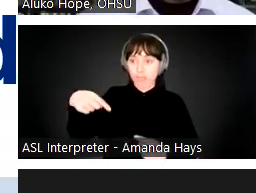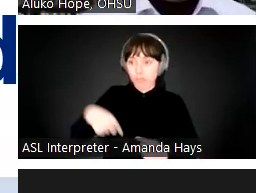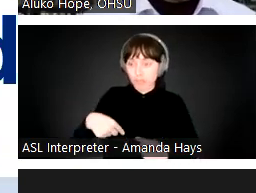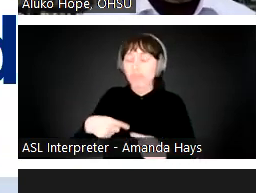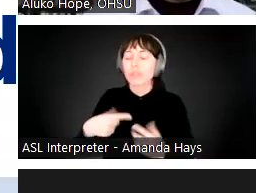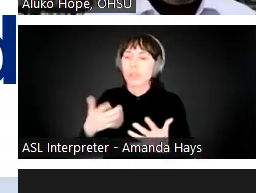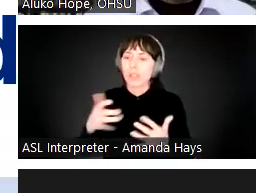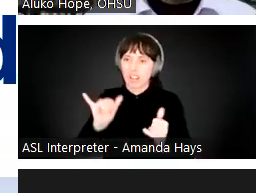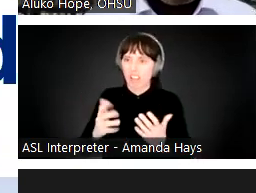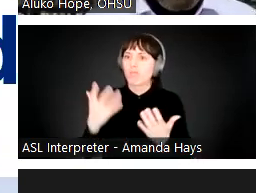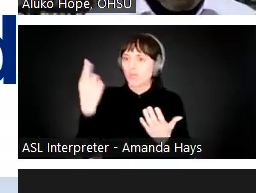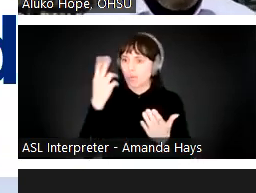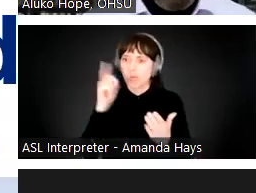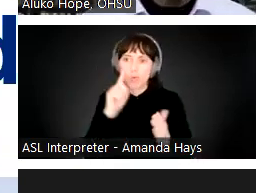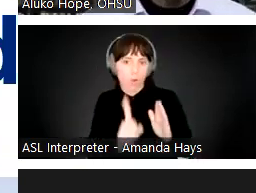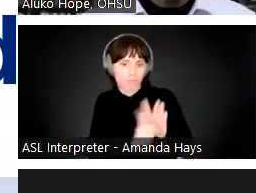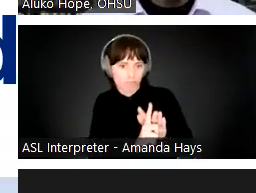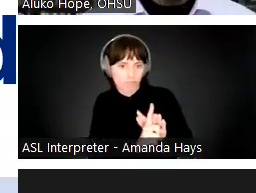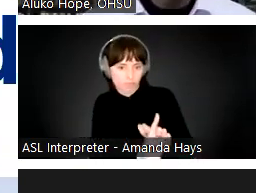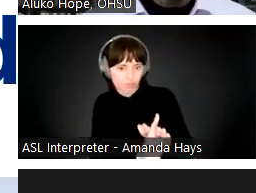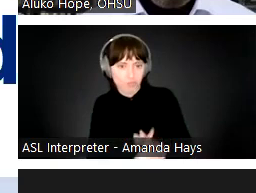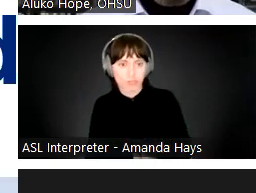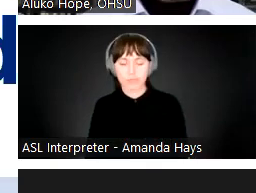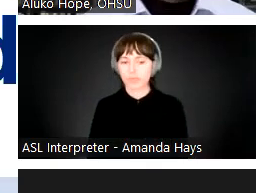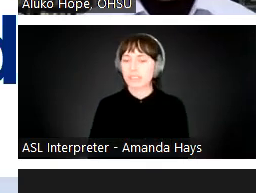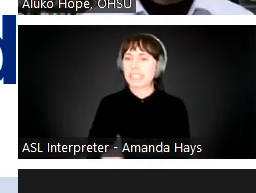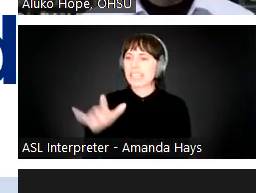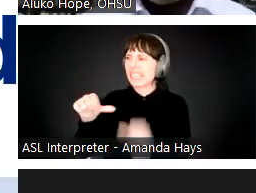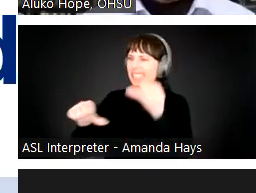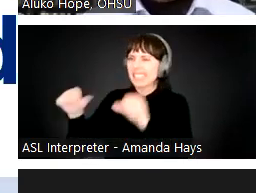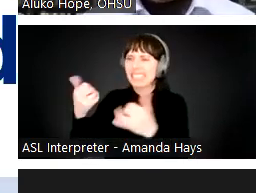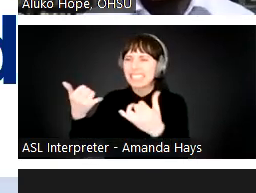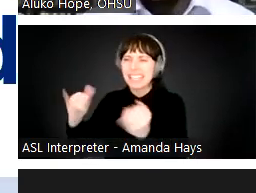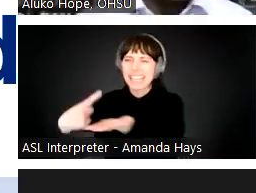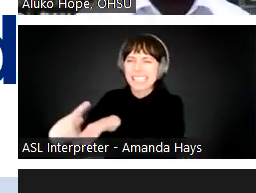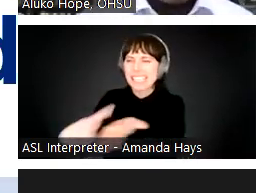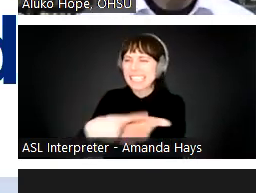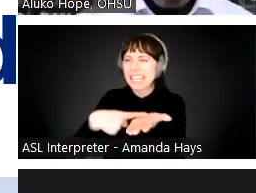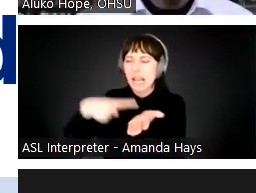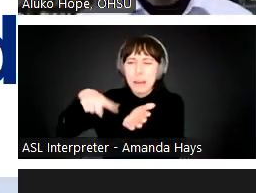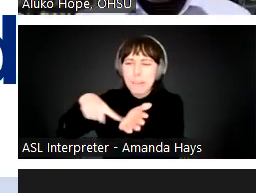questions that I think science is still debating and looking for different pathways. I suspect that it may end up